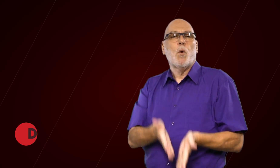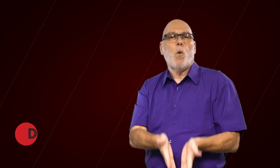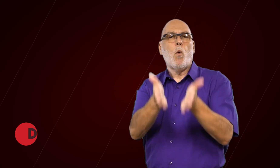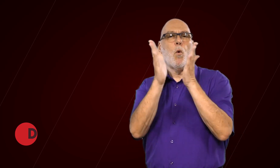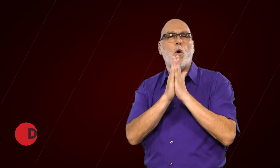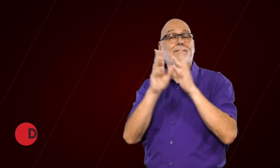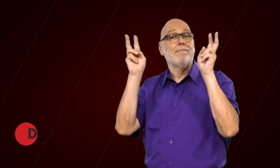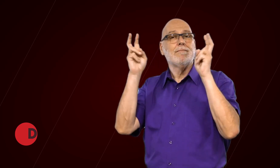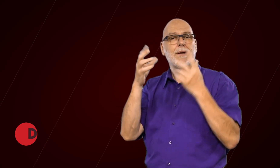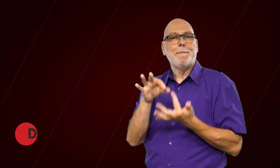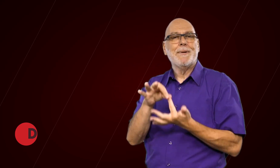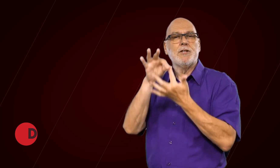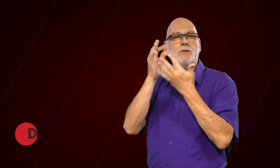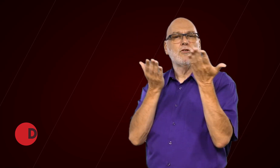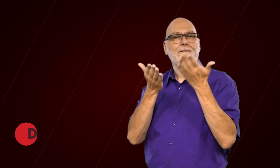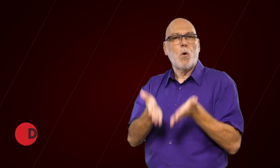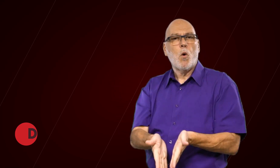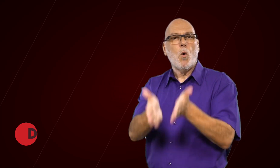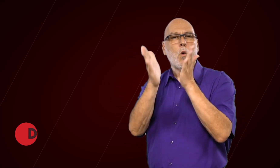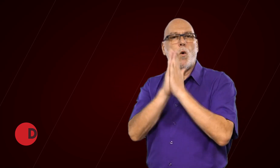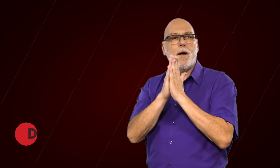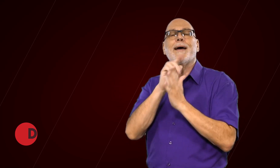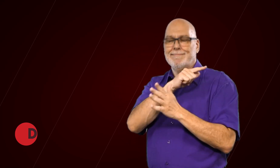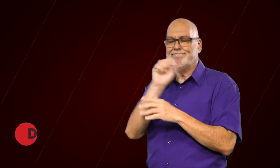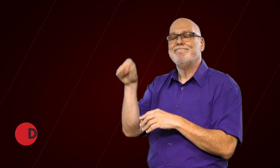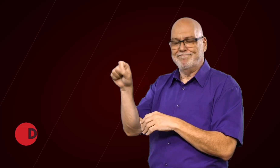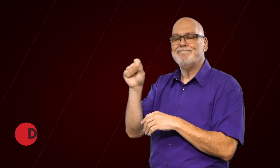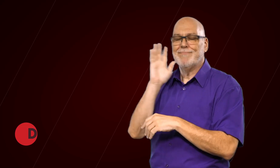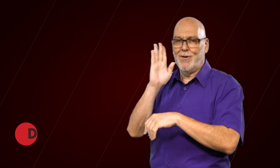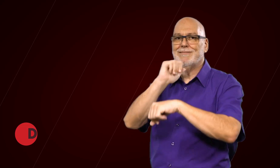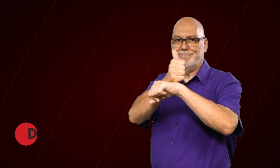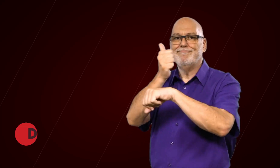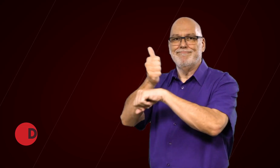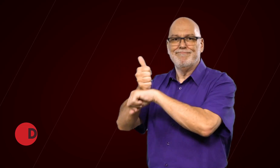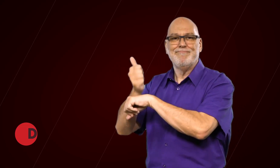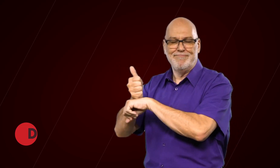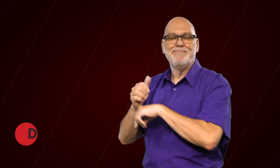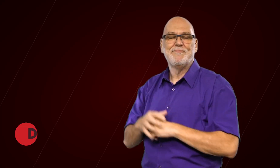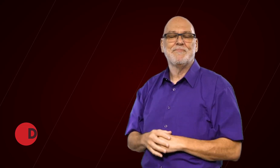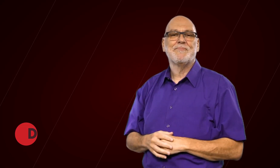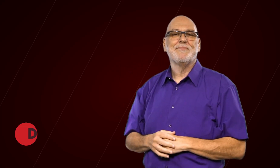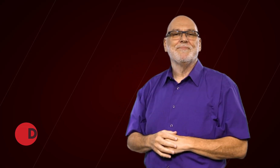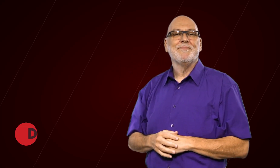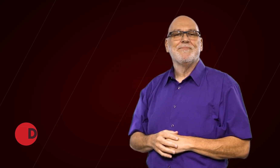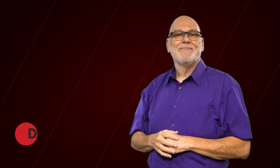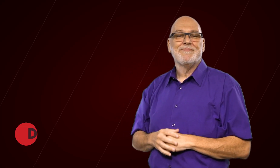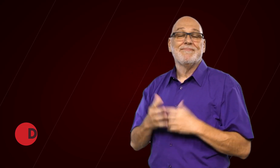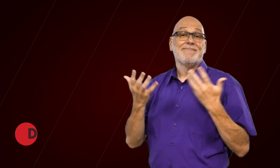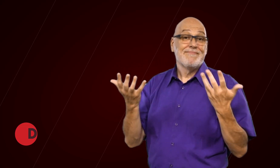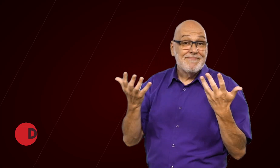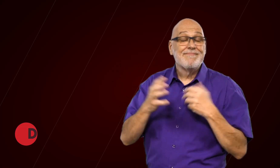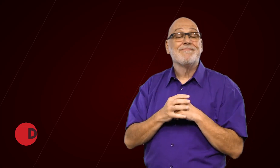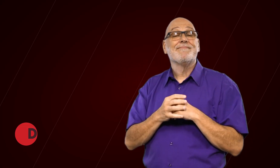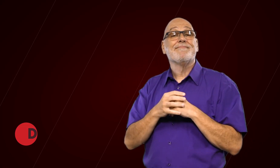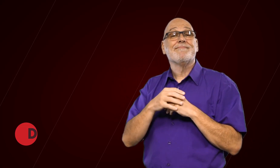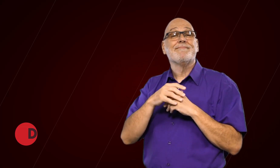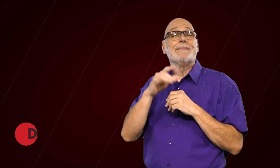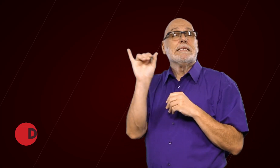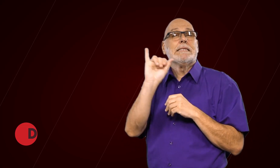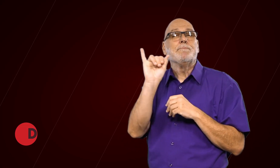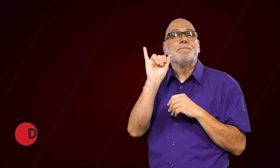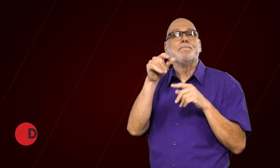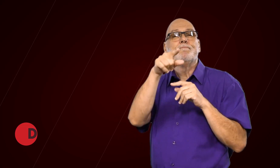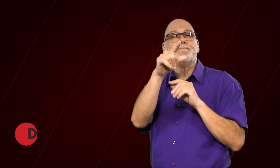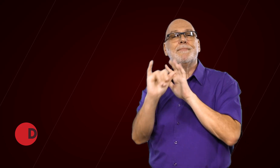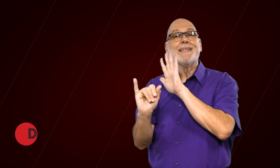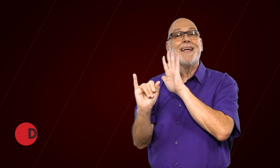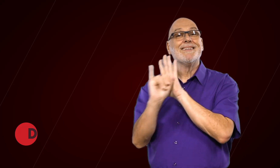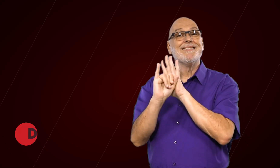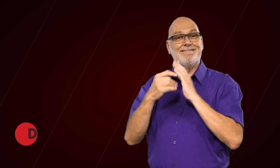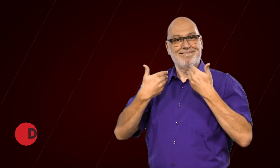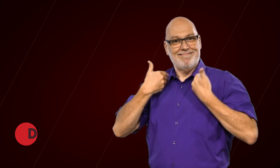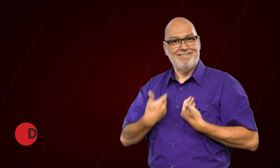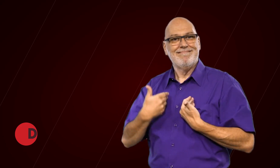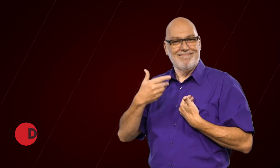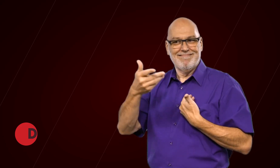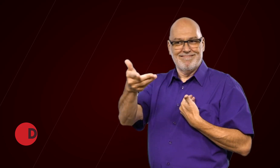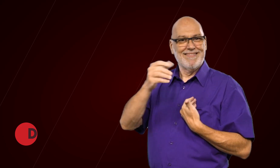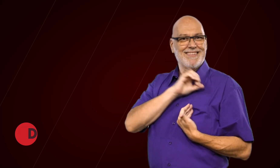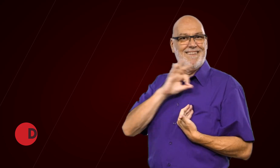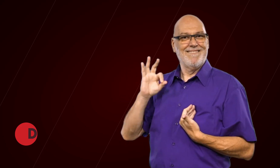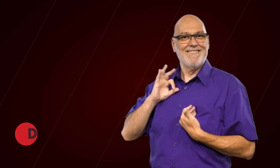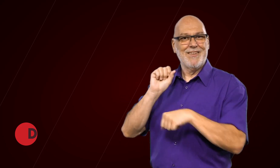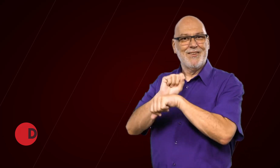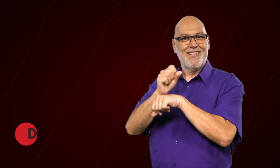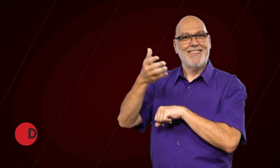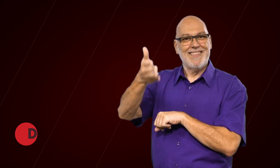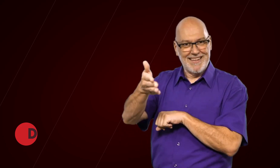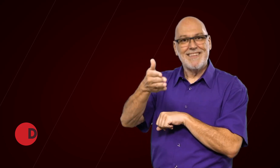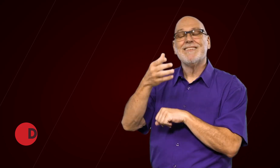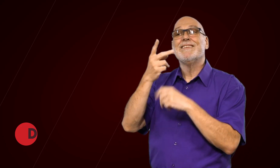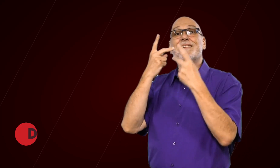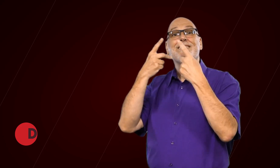trains do not have screens, but a person making a Special Service Request, or